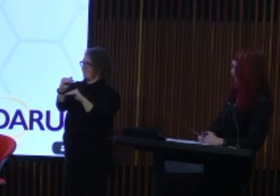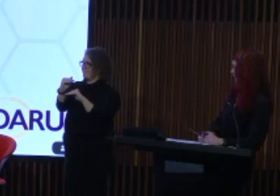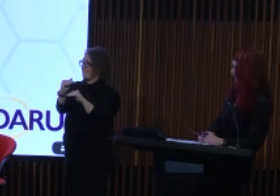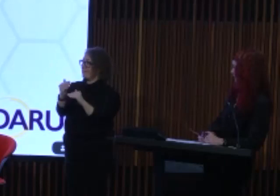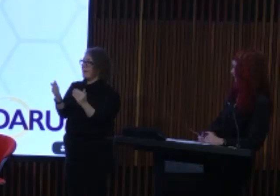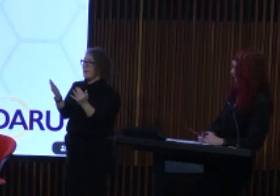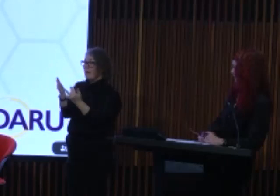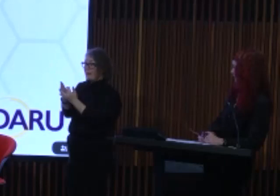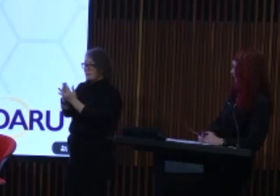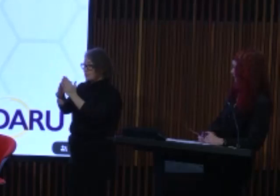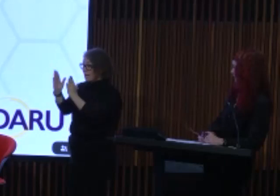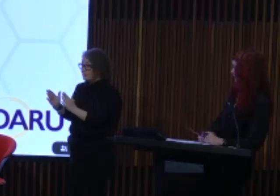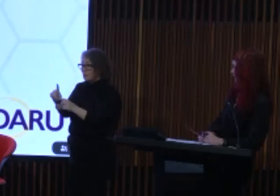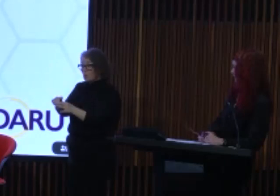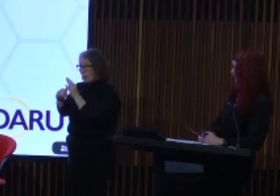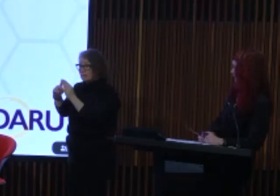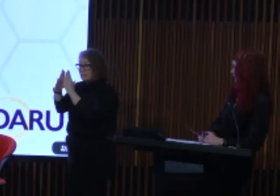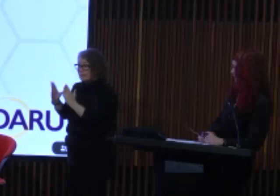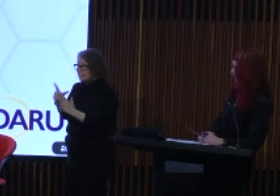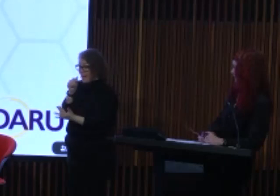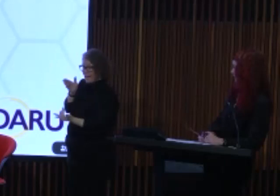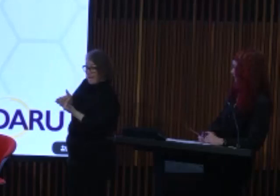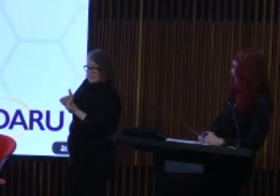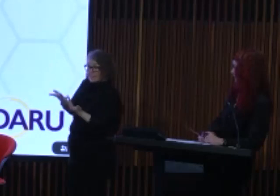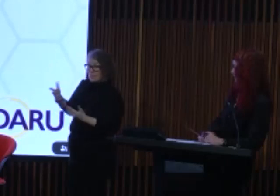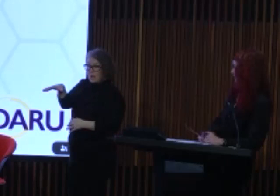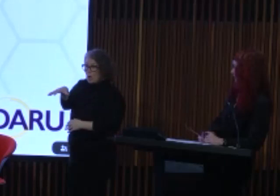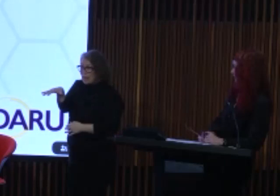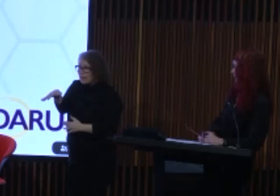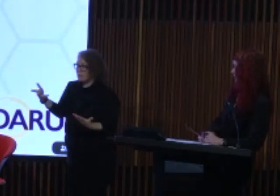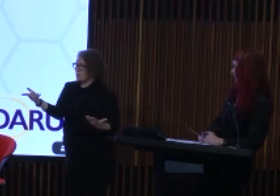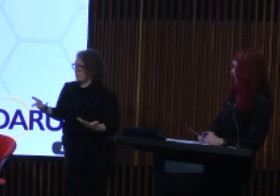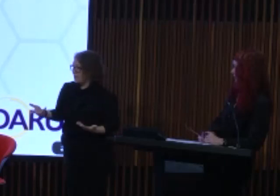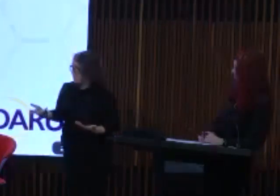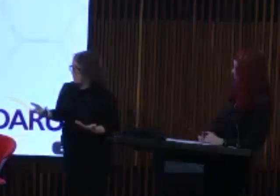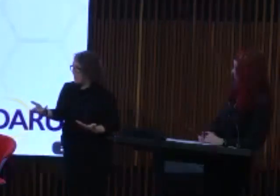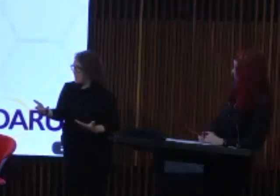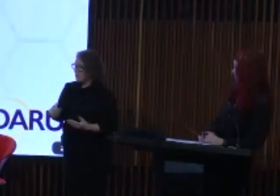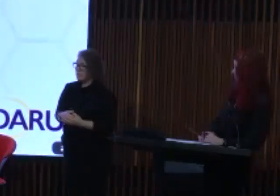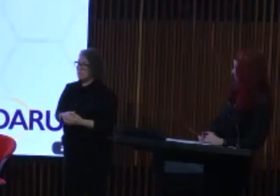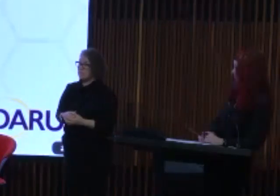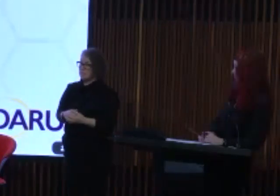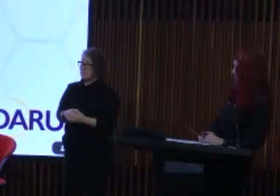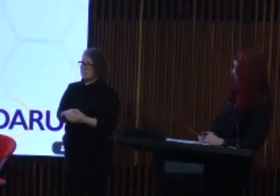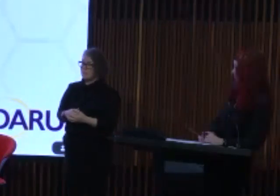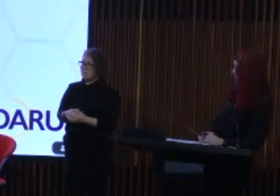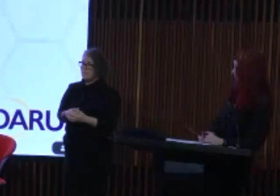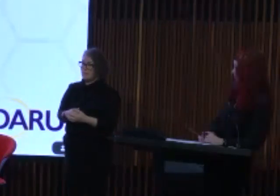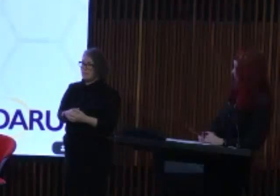the housing, the accessibility of the housing, locations of the housing. What's not working